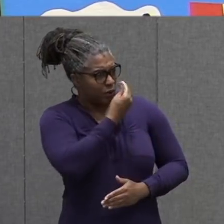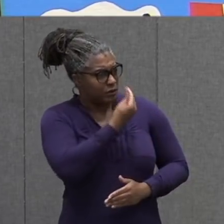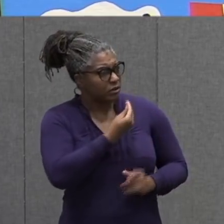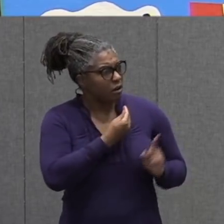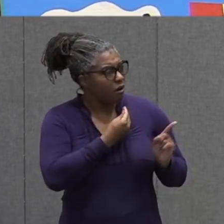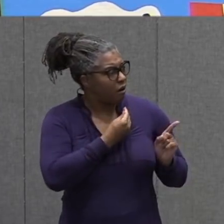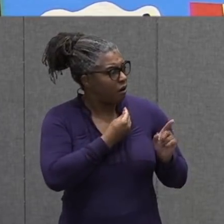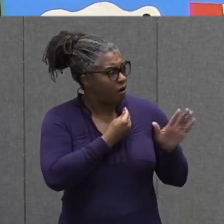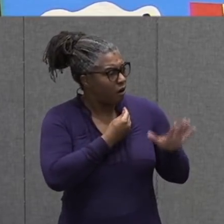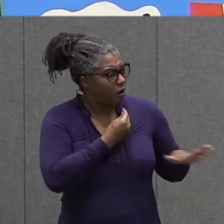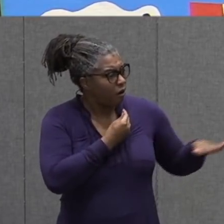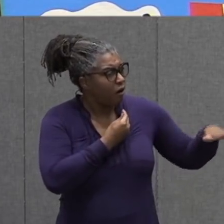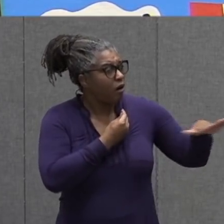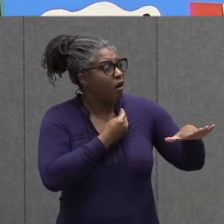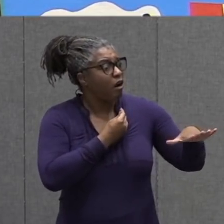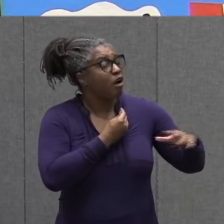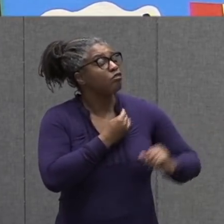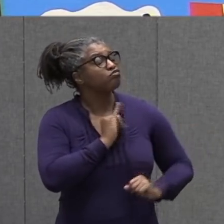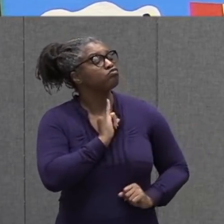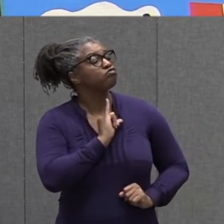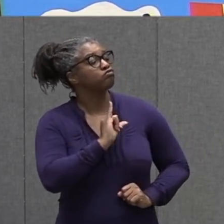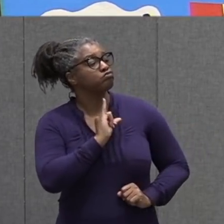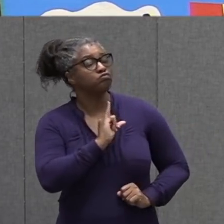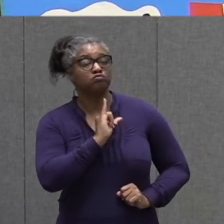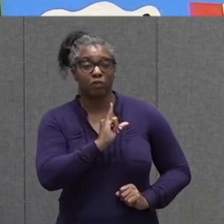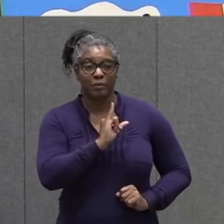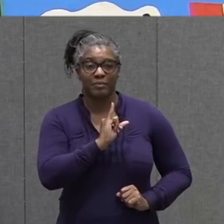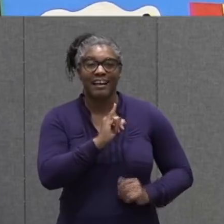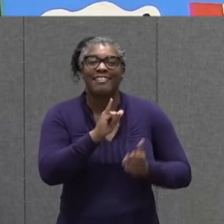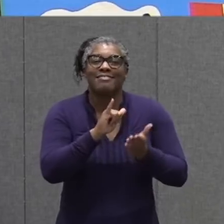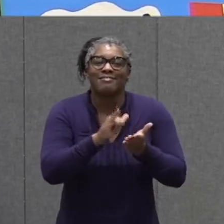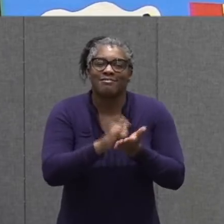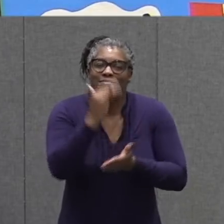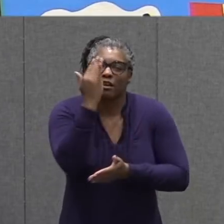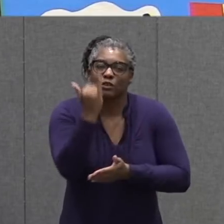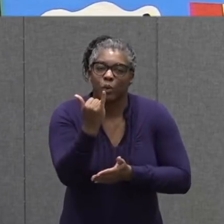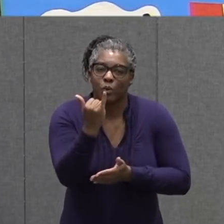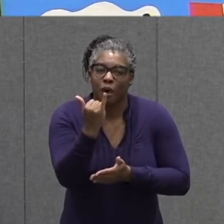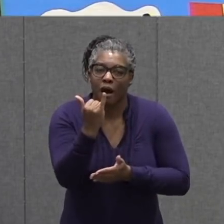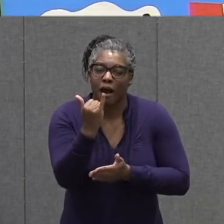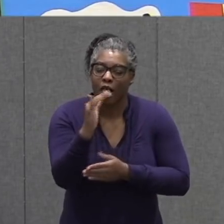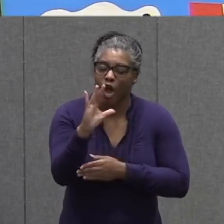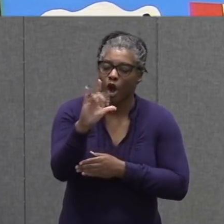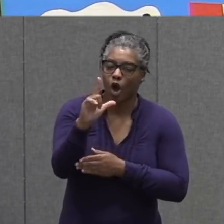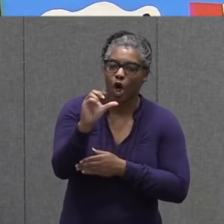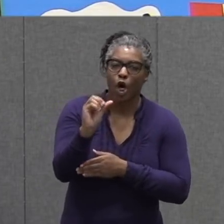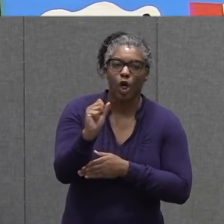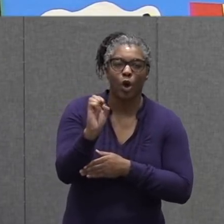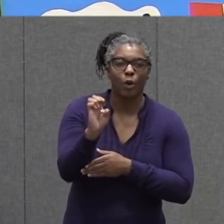And so that's why we close read because we notice things each time we read it